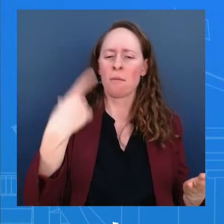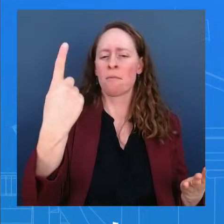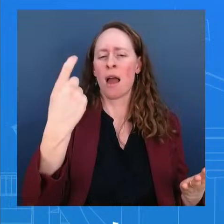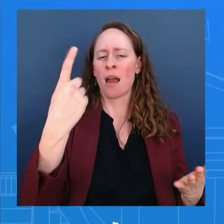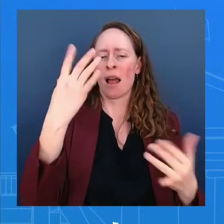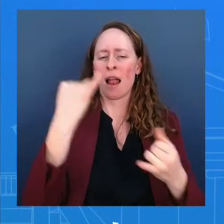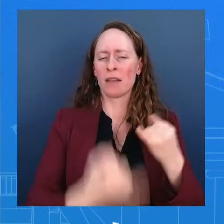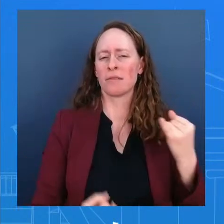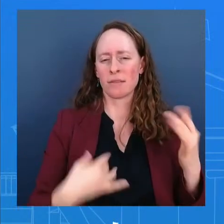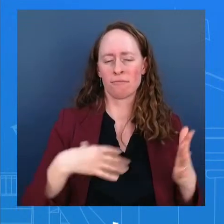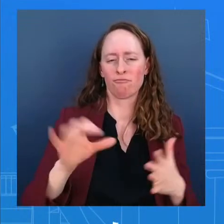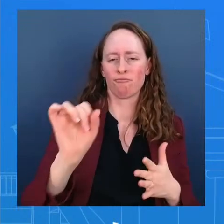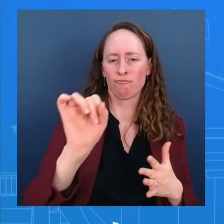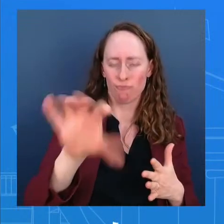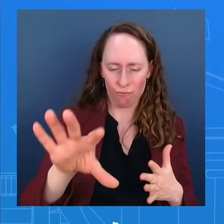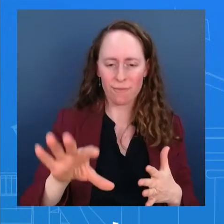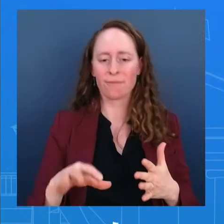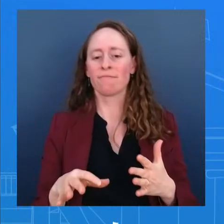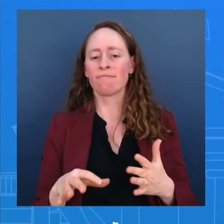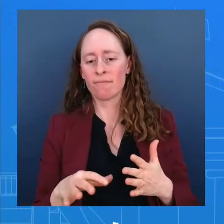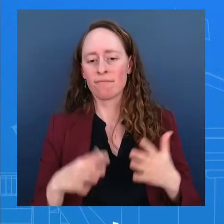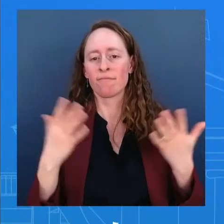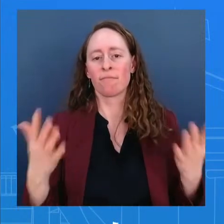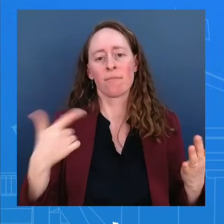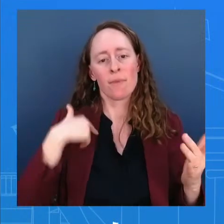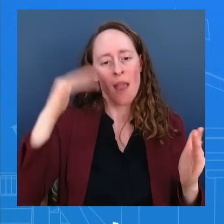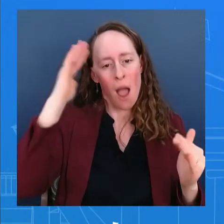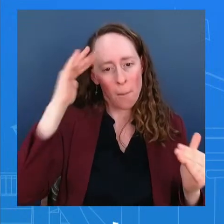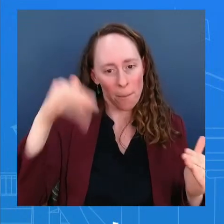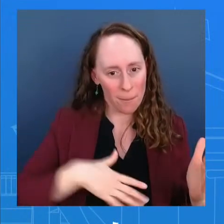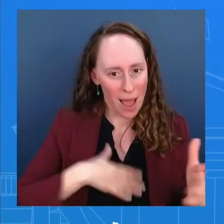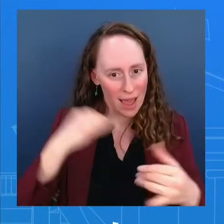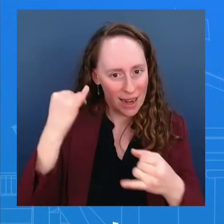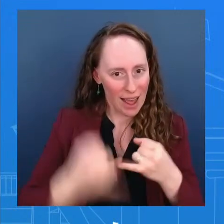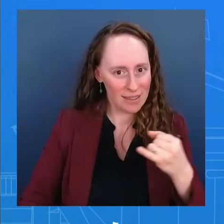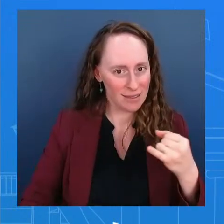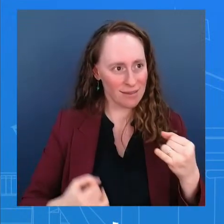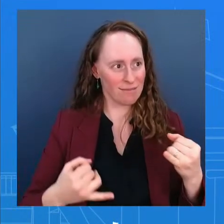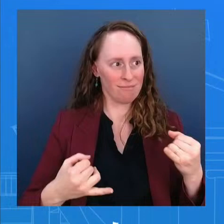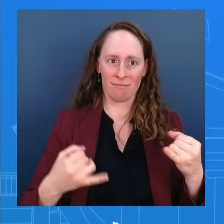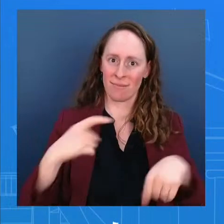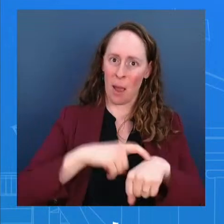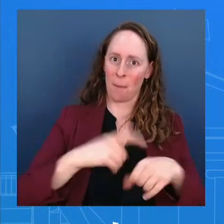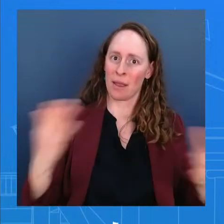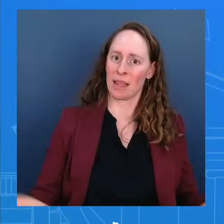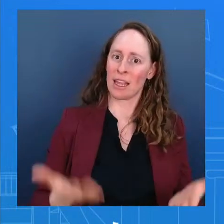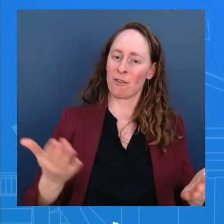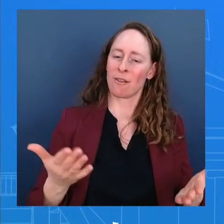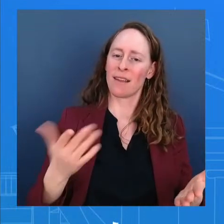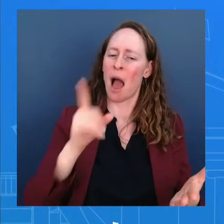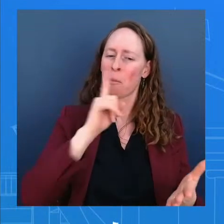I hope this is my last time at this podium -- at least for a little while, and I don’t mean that in a negative sense. I mean the only thing that would bring me back